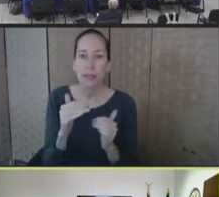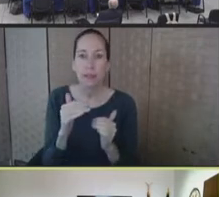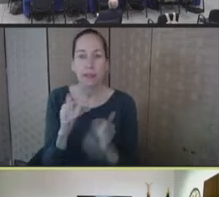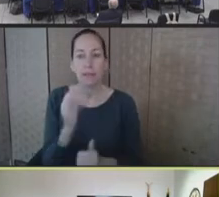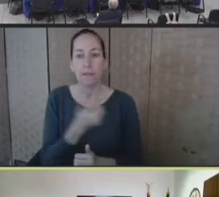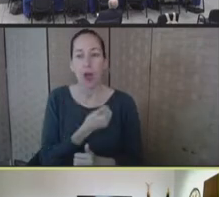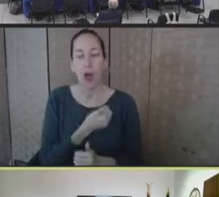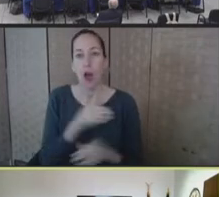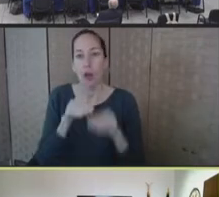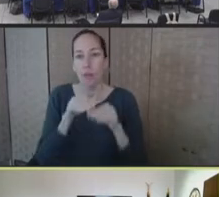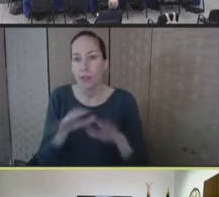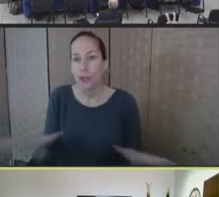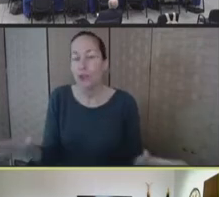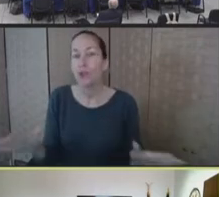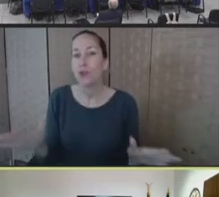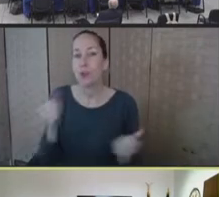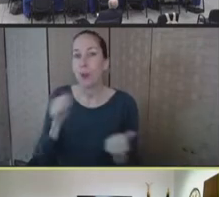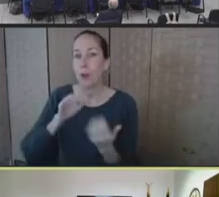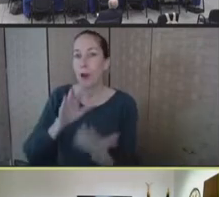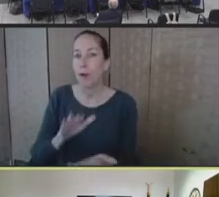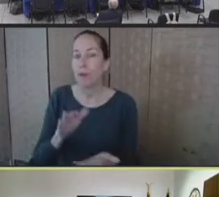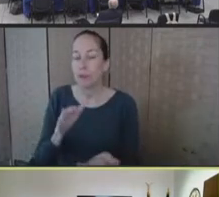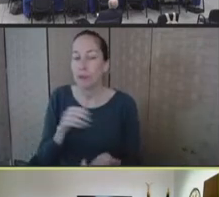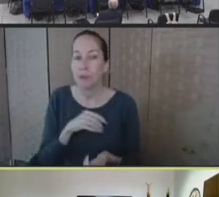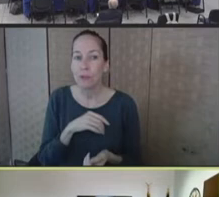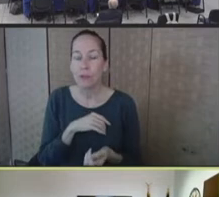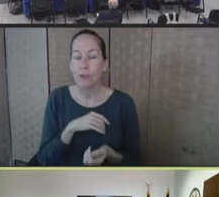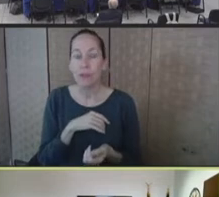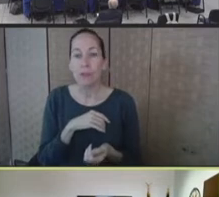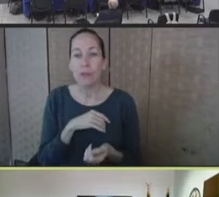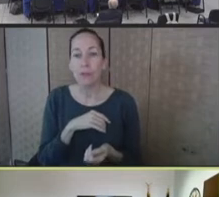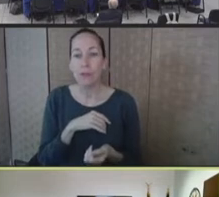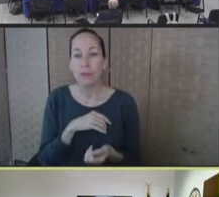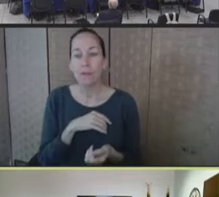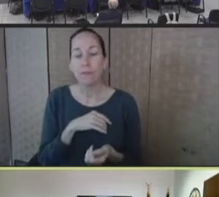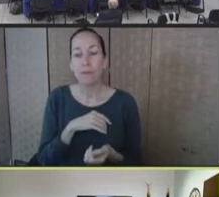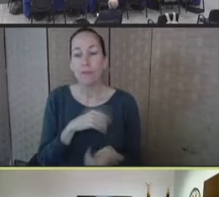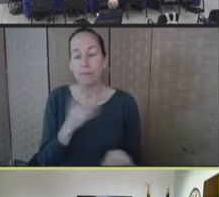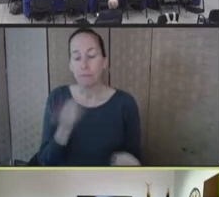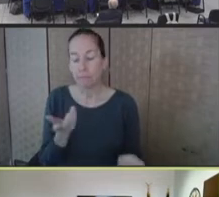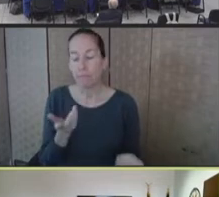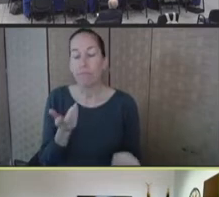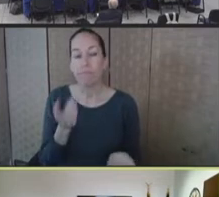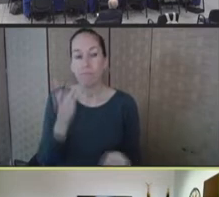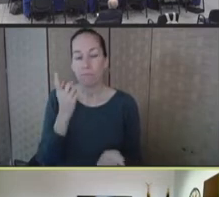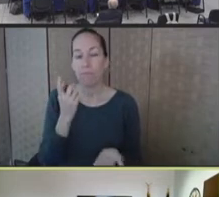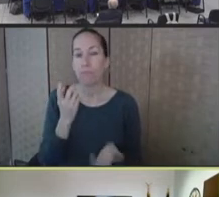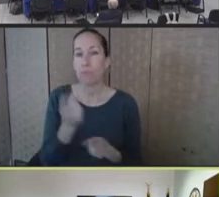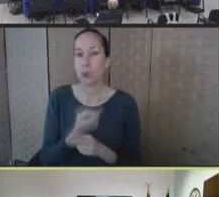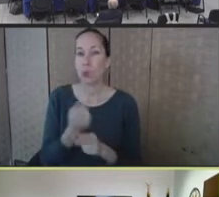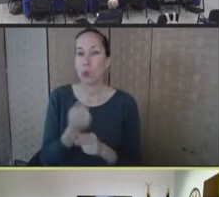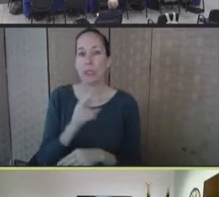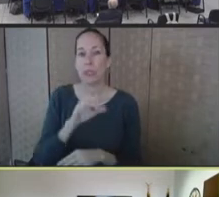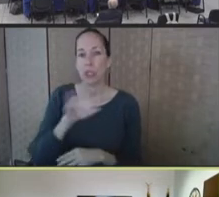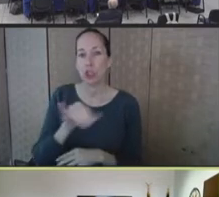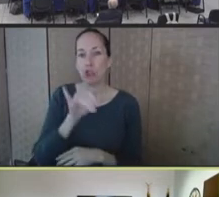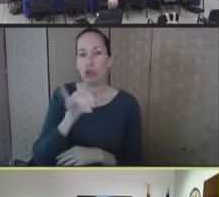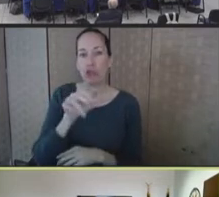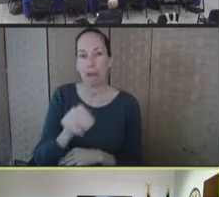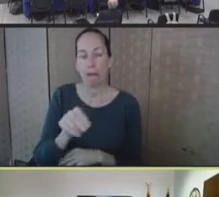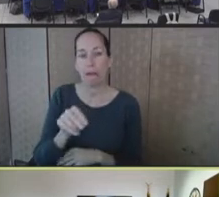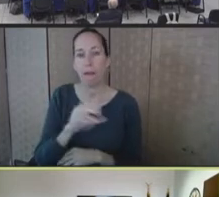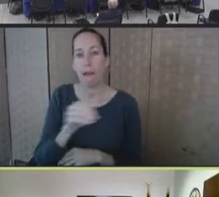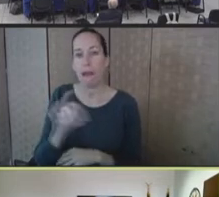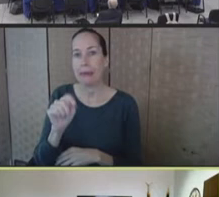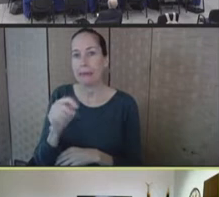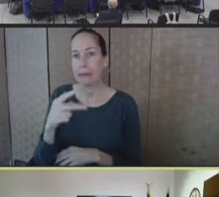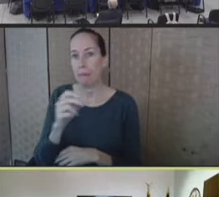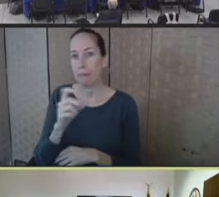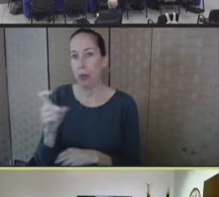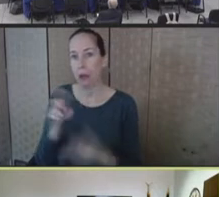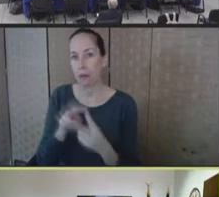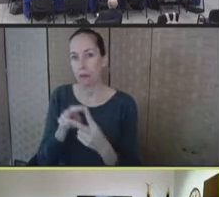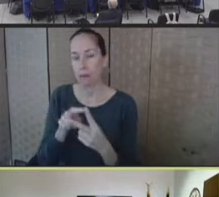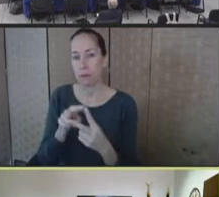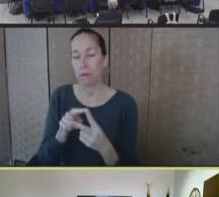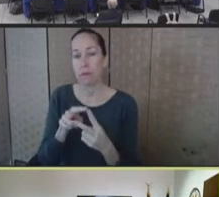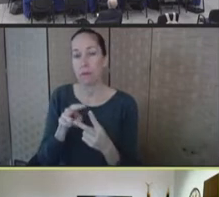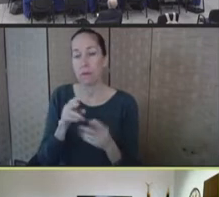methodology to address the JYNNEOS and TPOXX were really creating challenges for our state and large